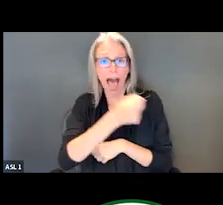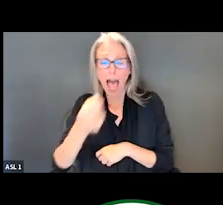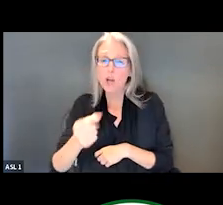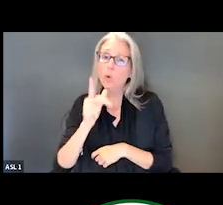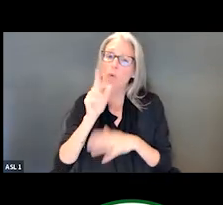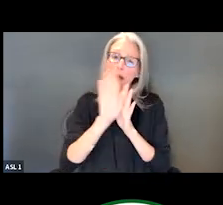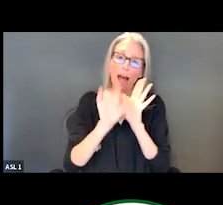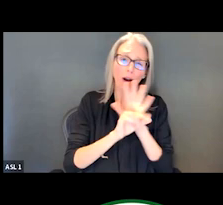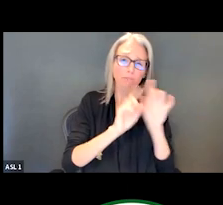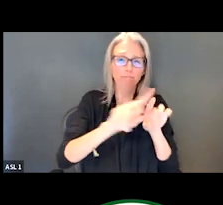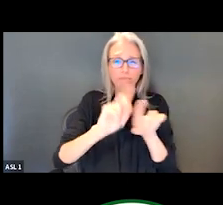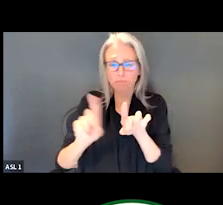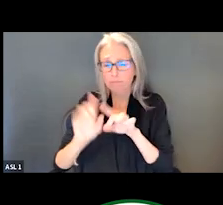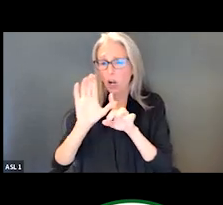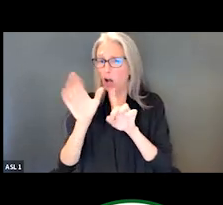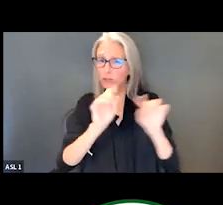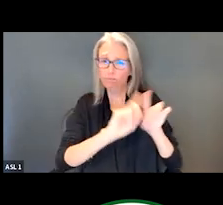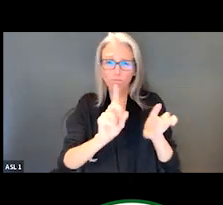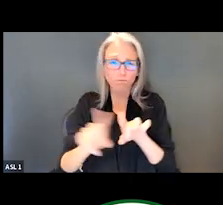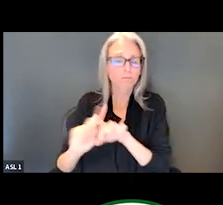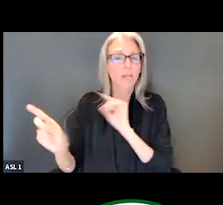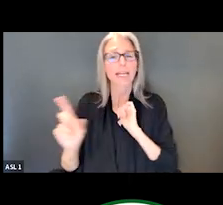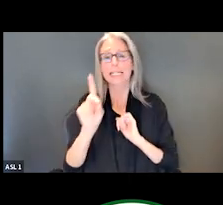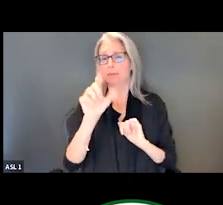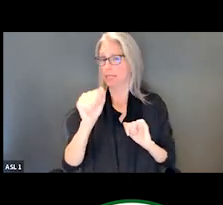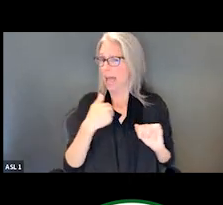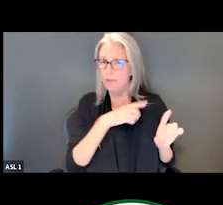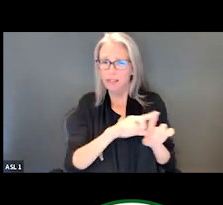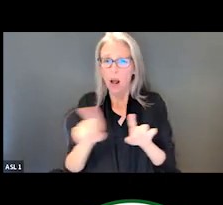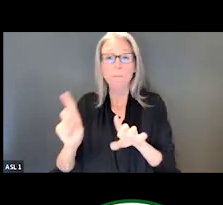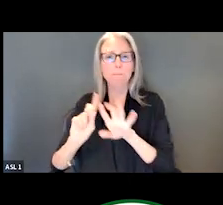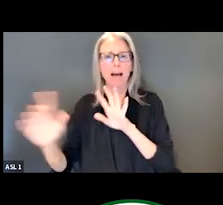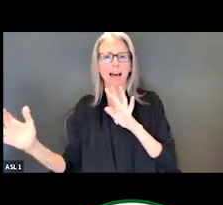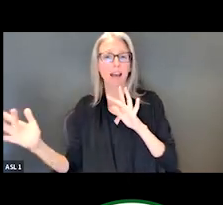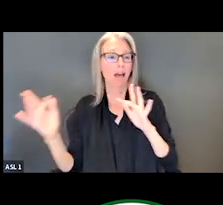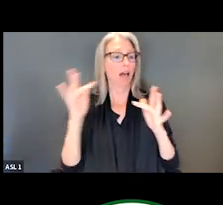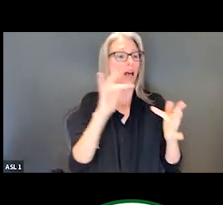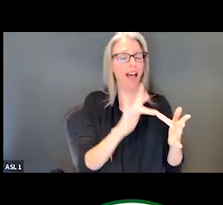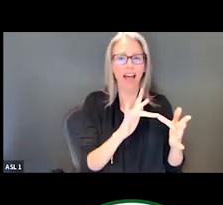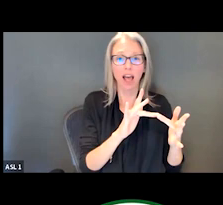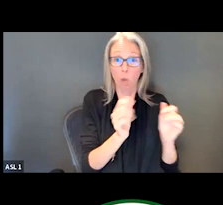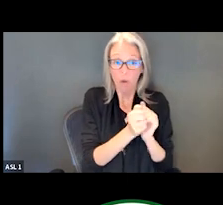And one of the things we often talk about is helping them understand how to remove some of the barriers in the hiring process.